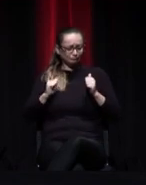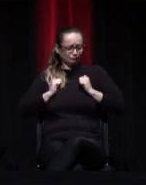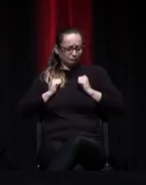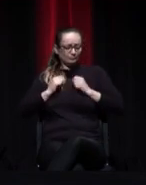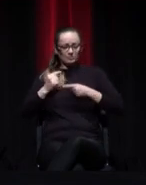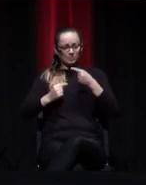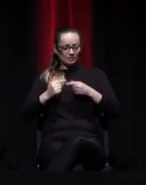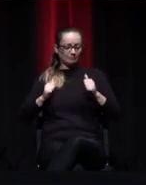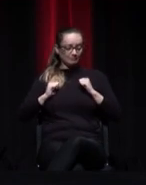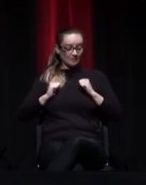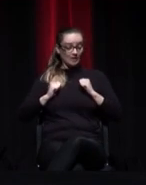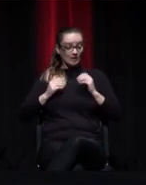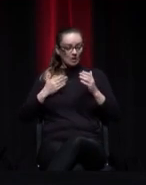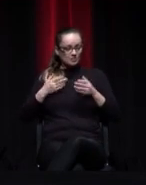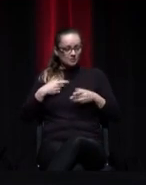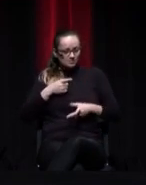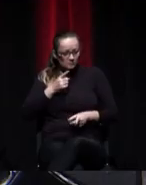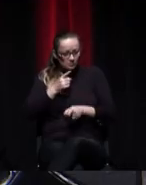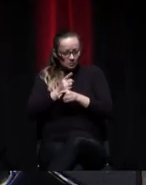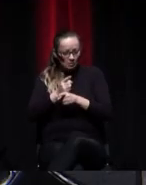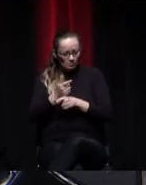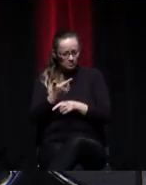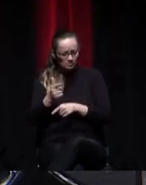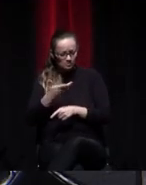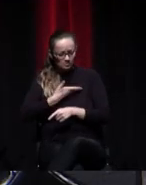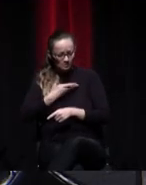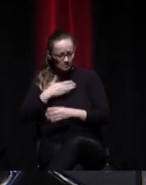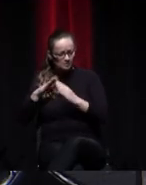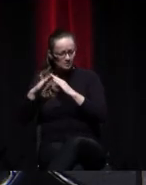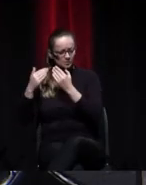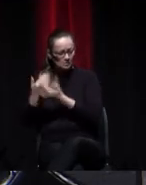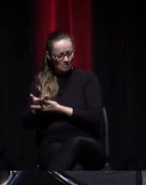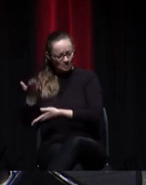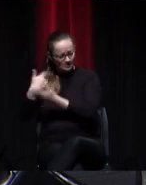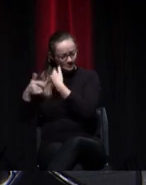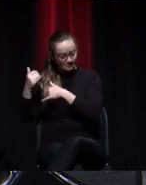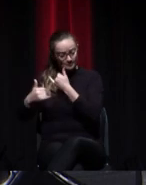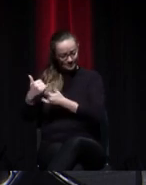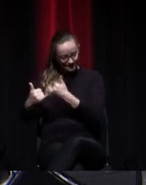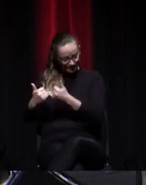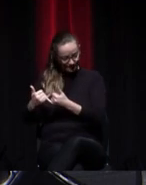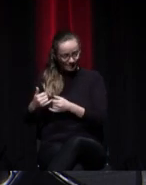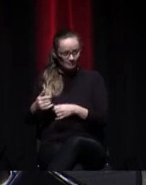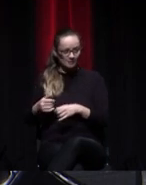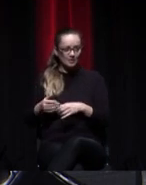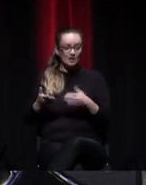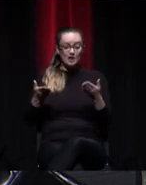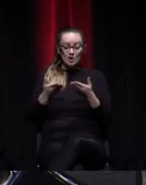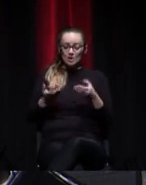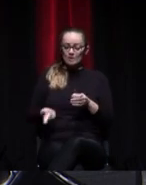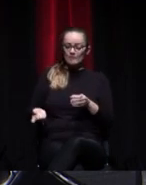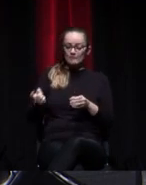When you find out that your former schoolmates, whom you played Mickey with, are voting for a given candidate,